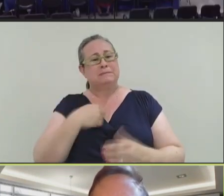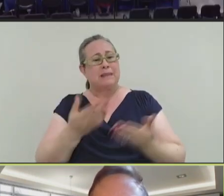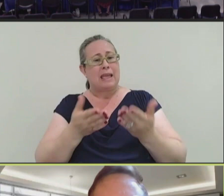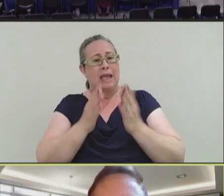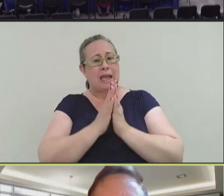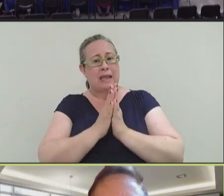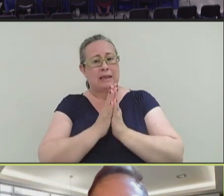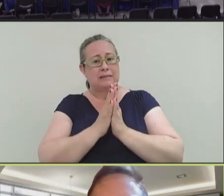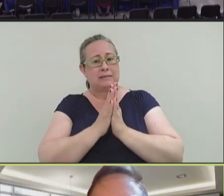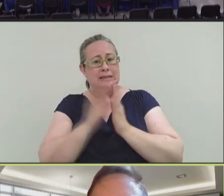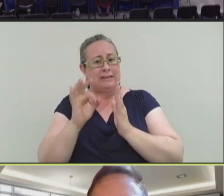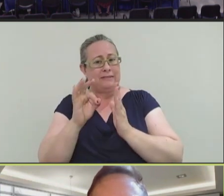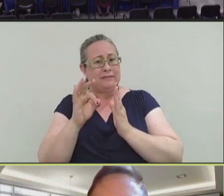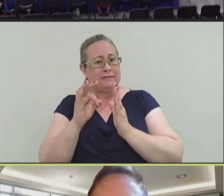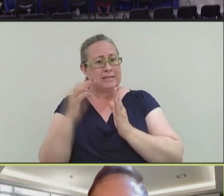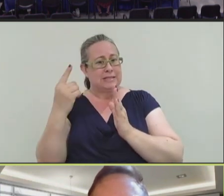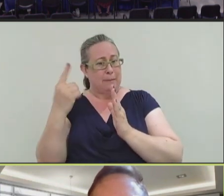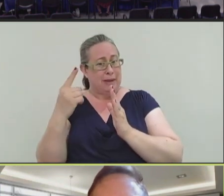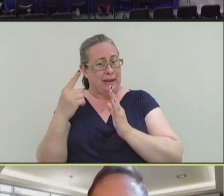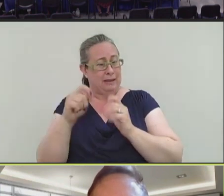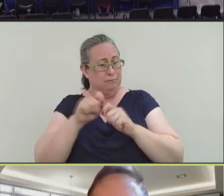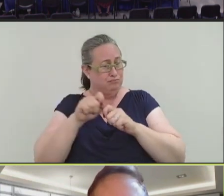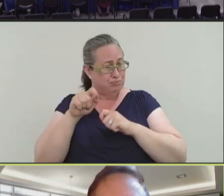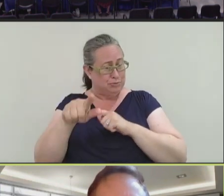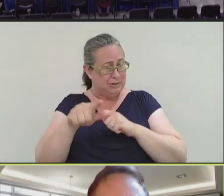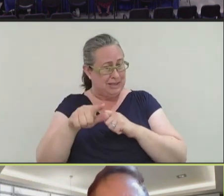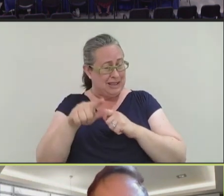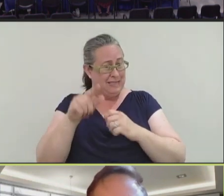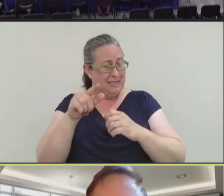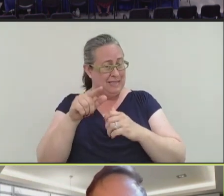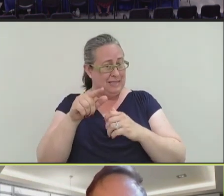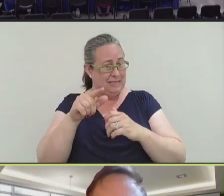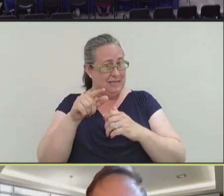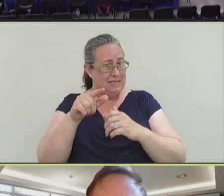is someone else forwarding the slides or can I share the screen?